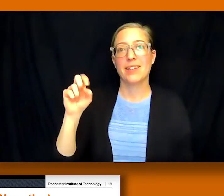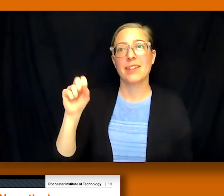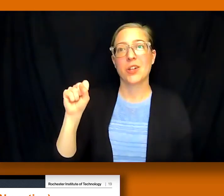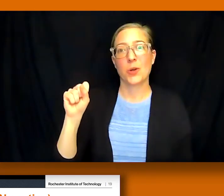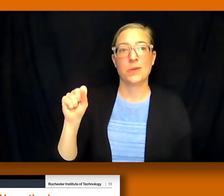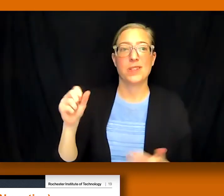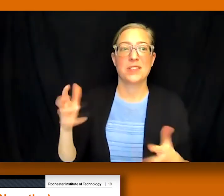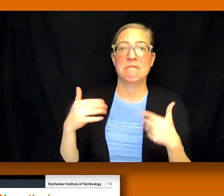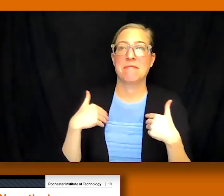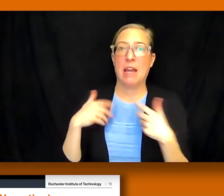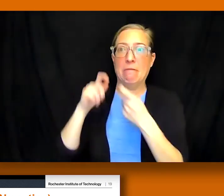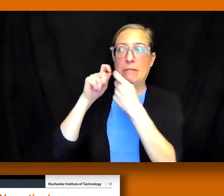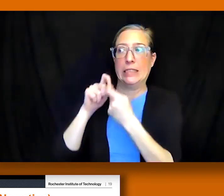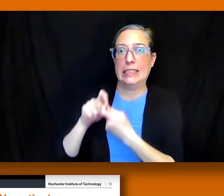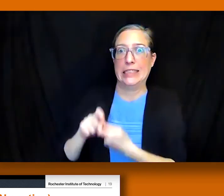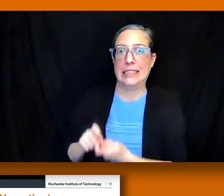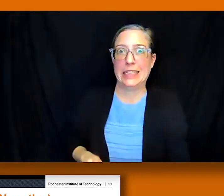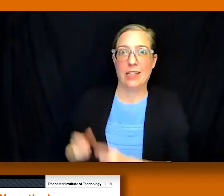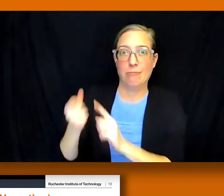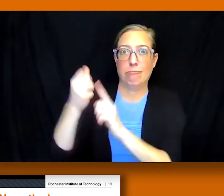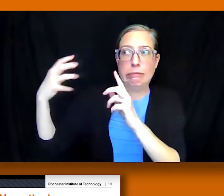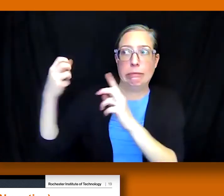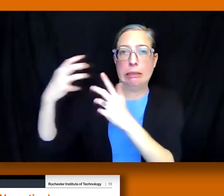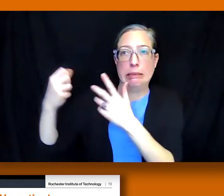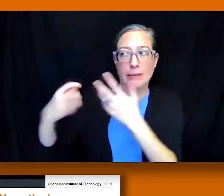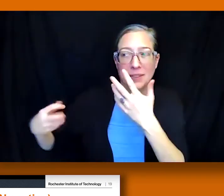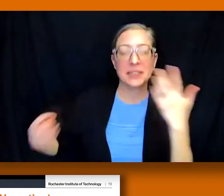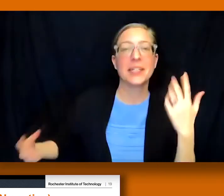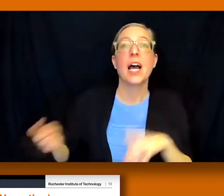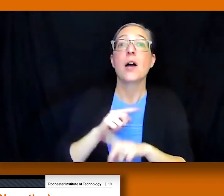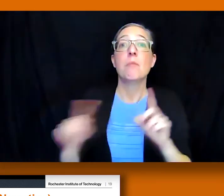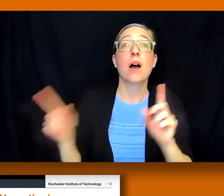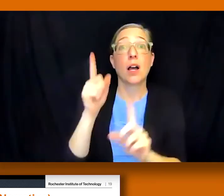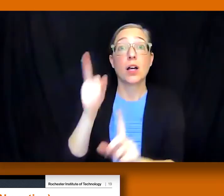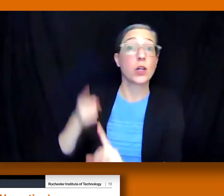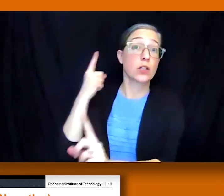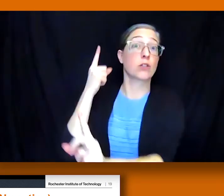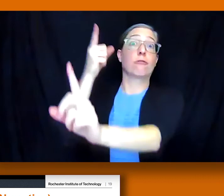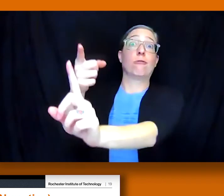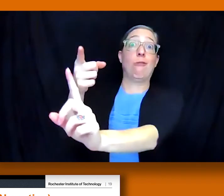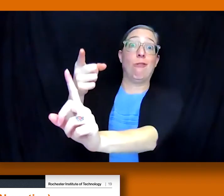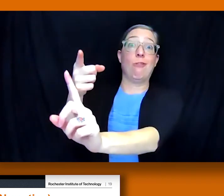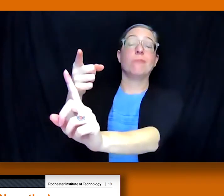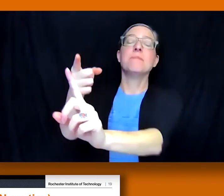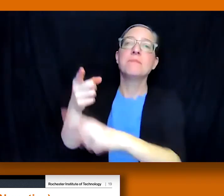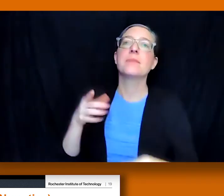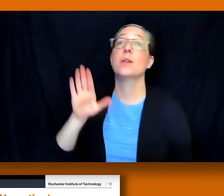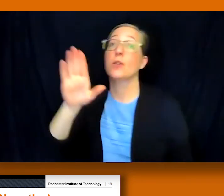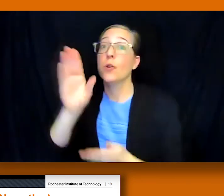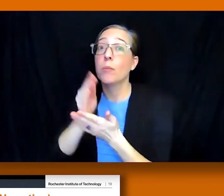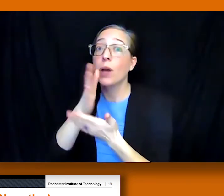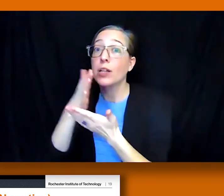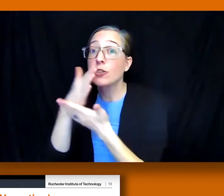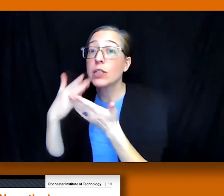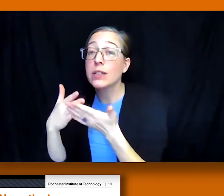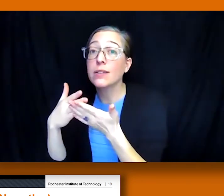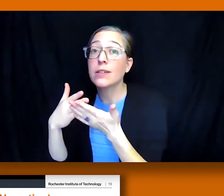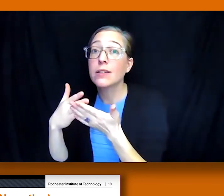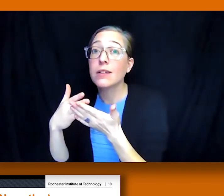but the main goal of the justification is to be able to explain your budget without having to look at the budget spreadsheet.